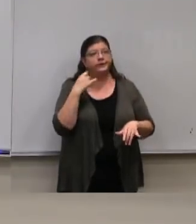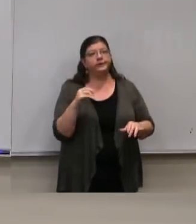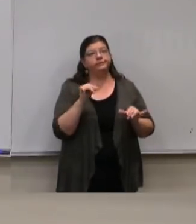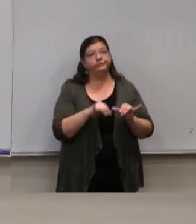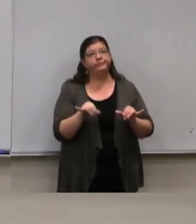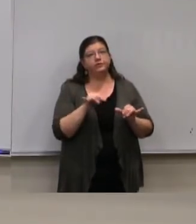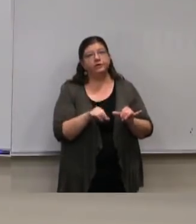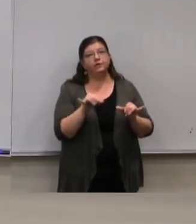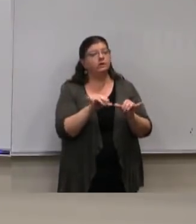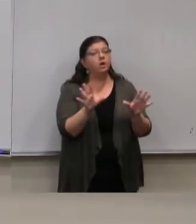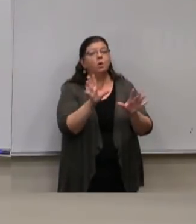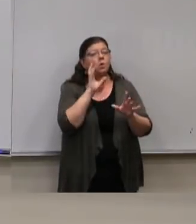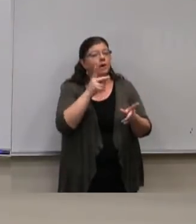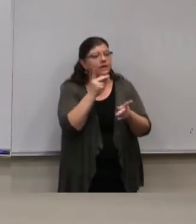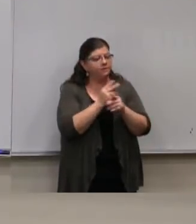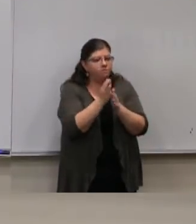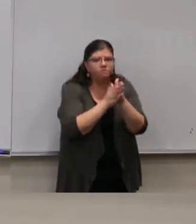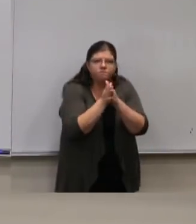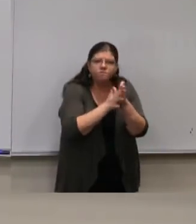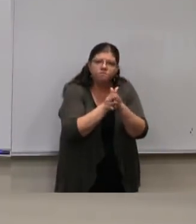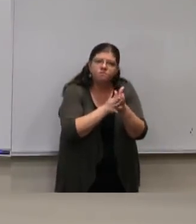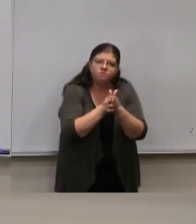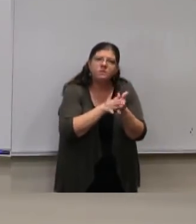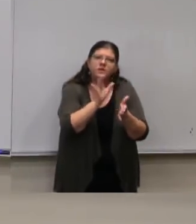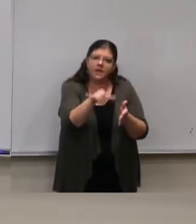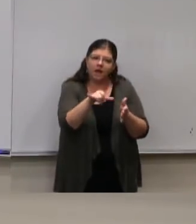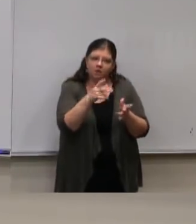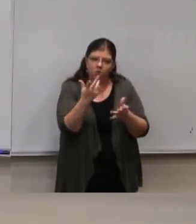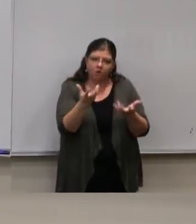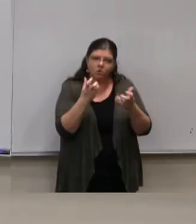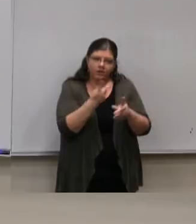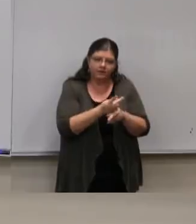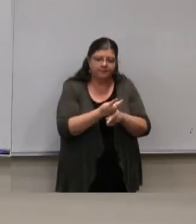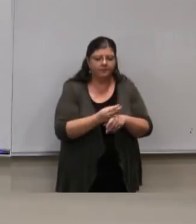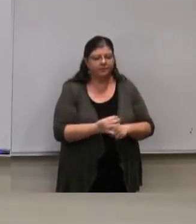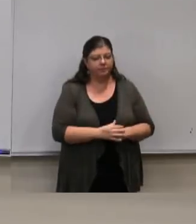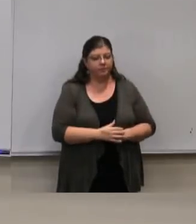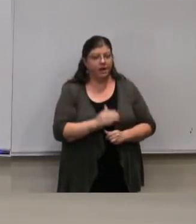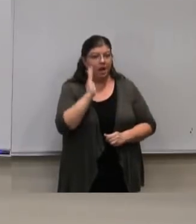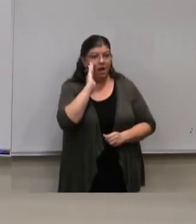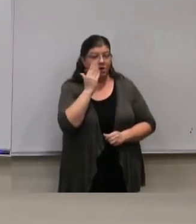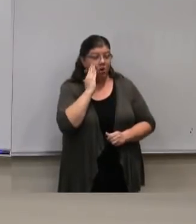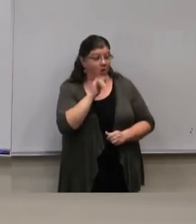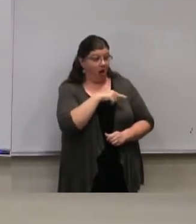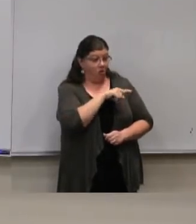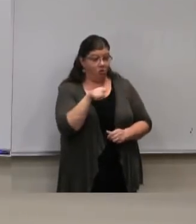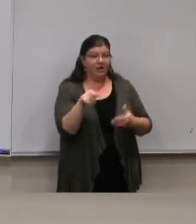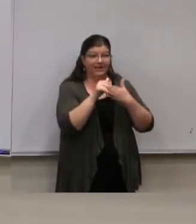that sense of urgency and I know that our constituency leaders will help us do that.